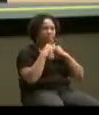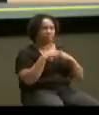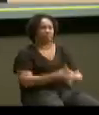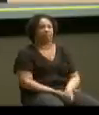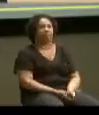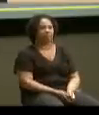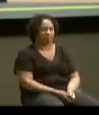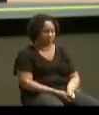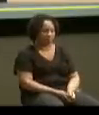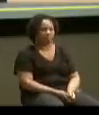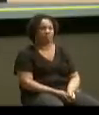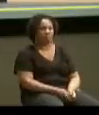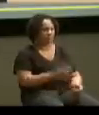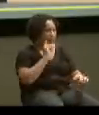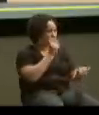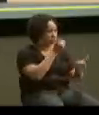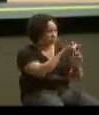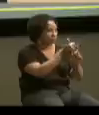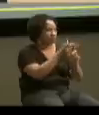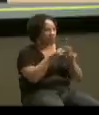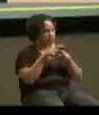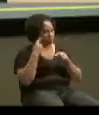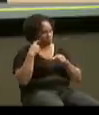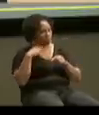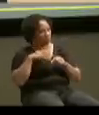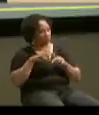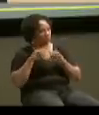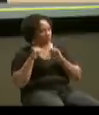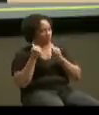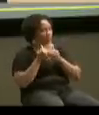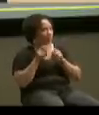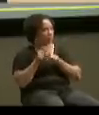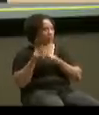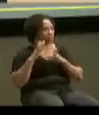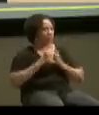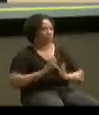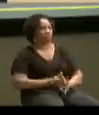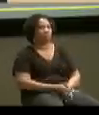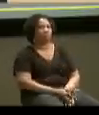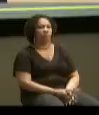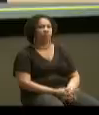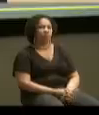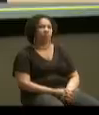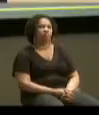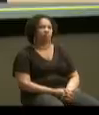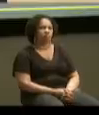VALUABLE. VALUABLE TO YOURSELF AND VALUABLE TO OUR CUSTOMERS.